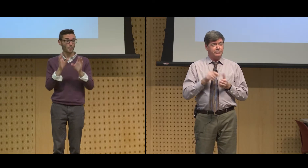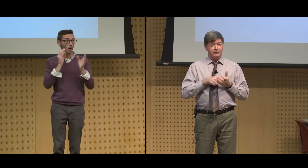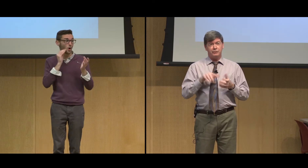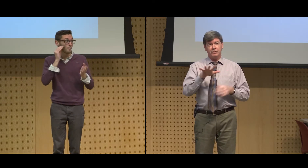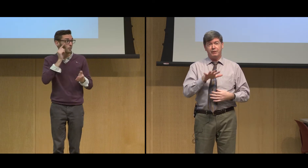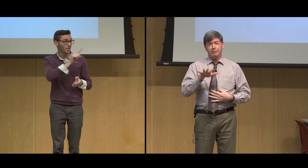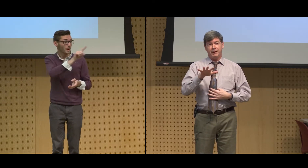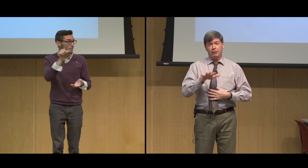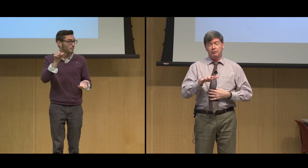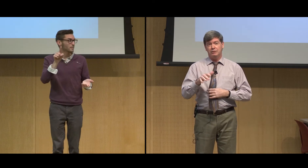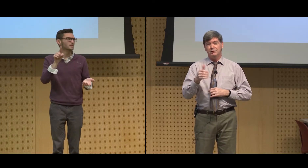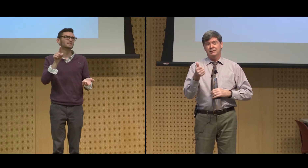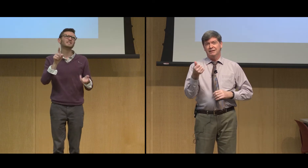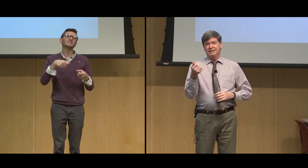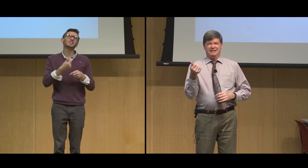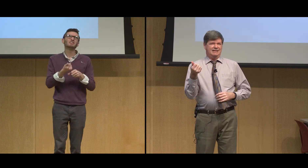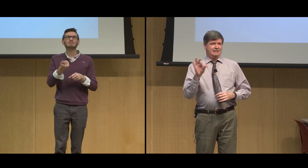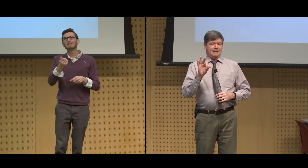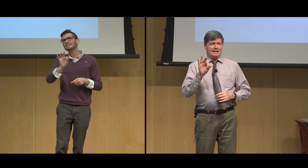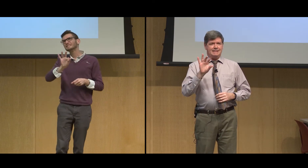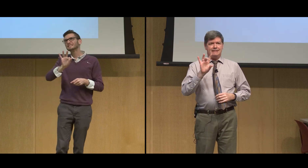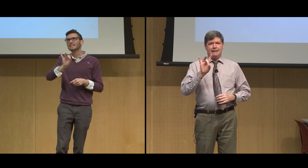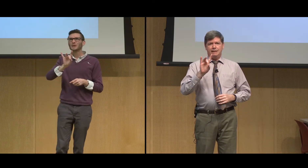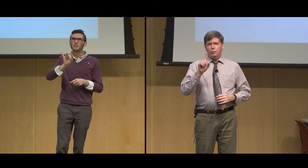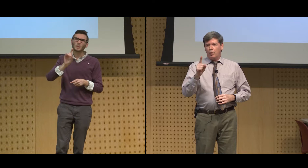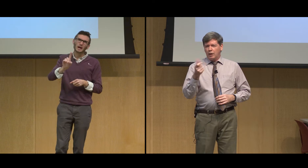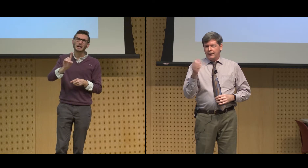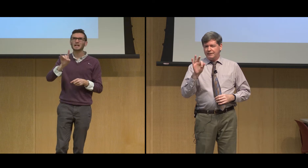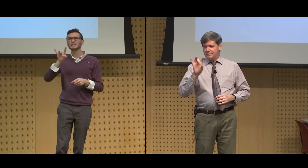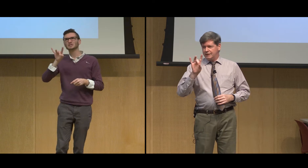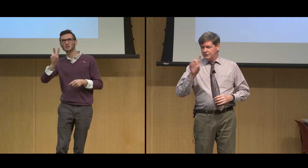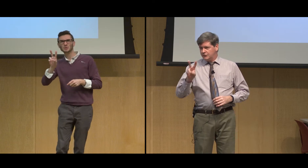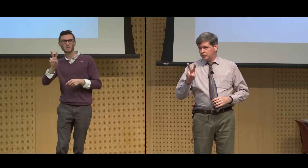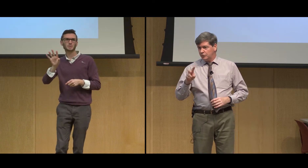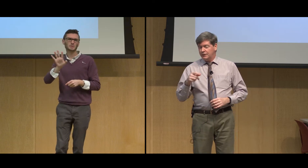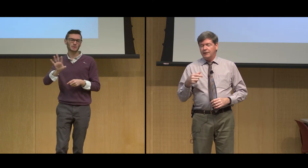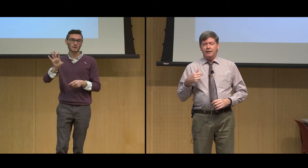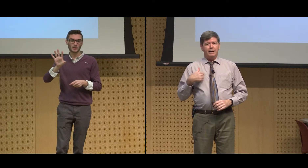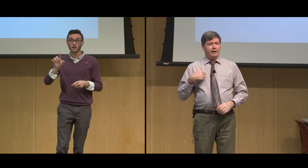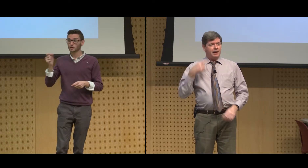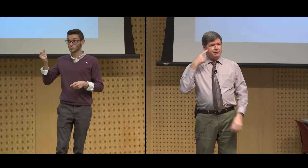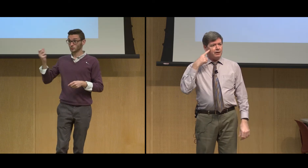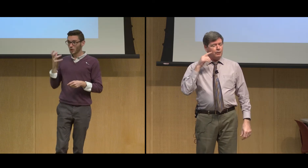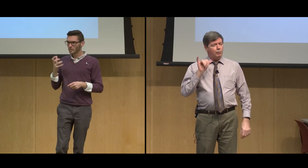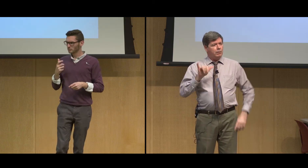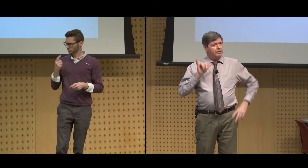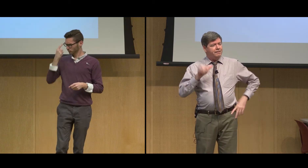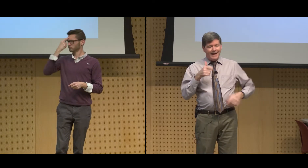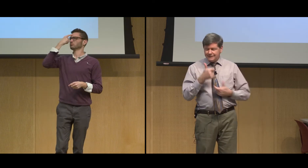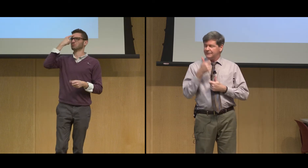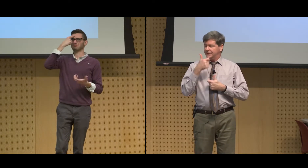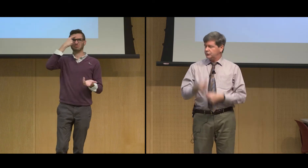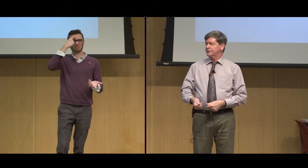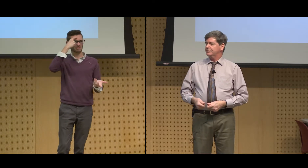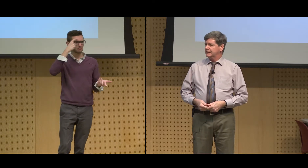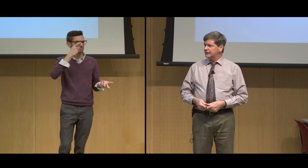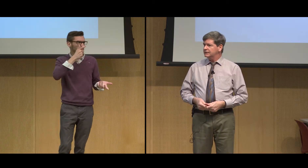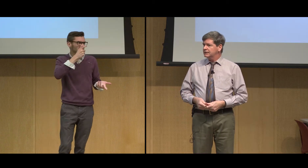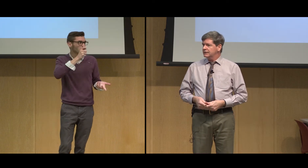So this would have been about...1981, 1982. And I thought, "Well, that's interesting."